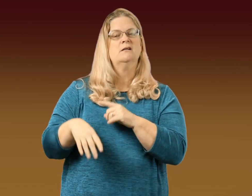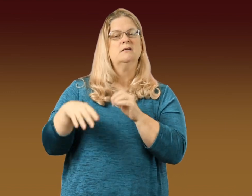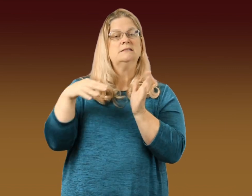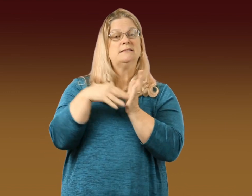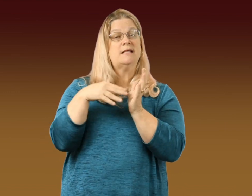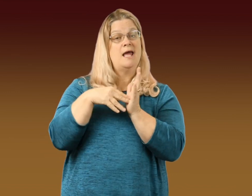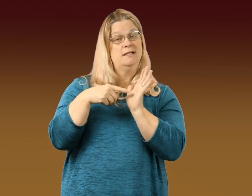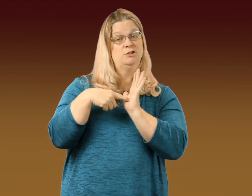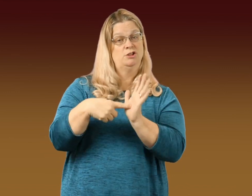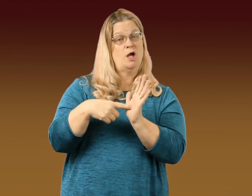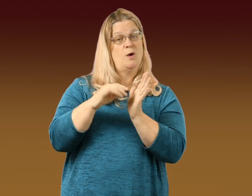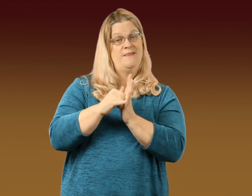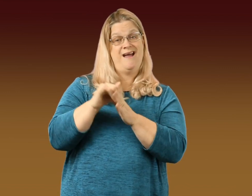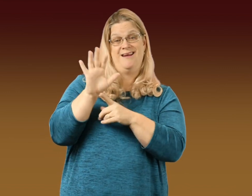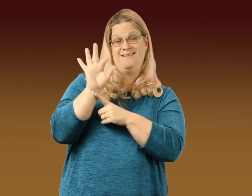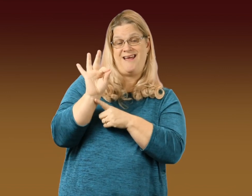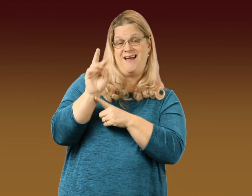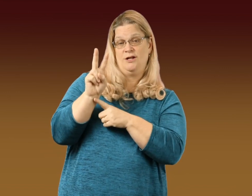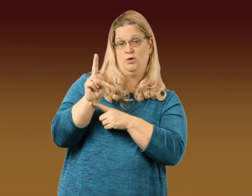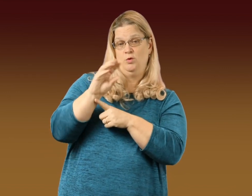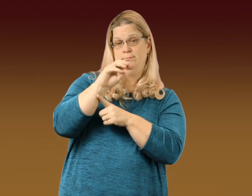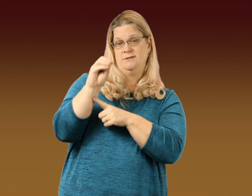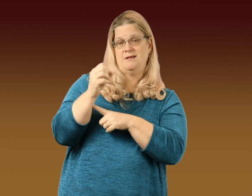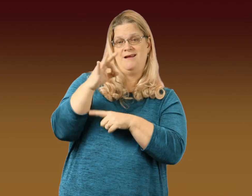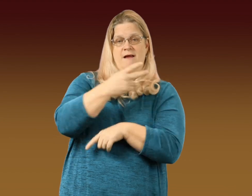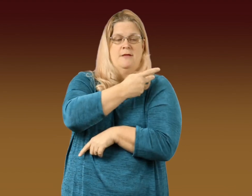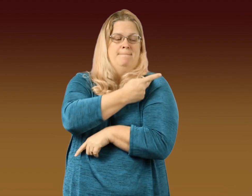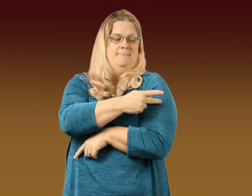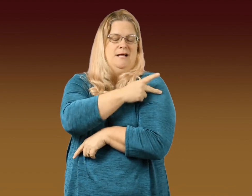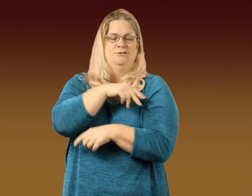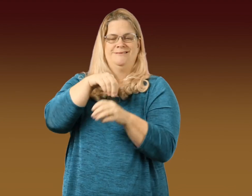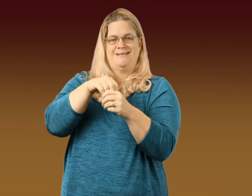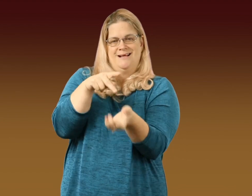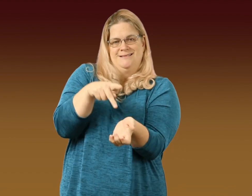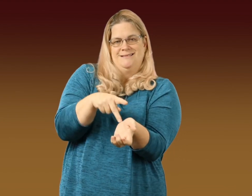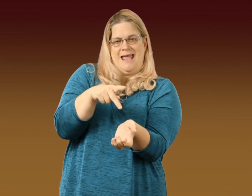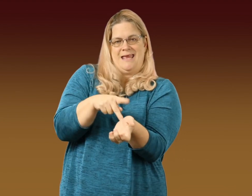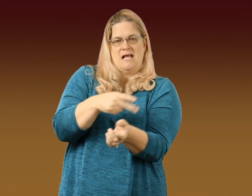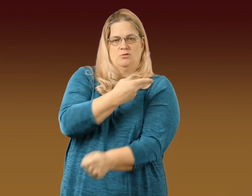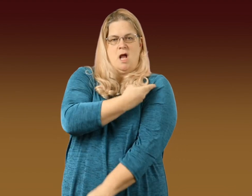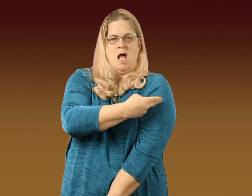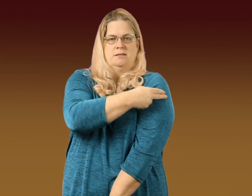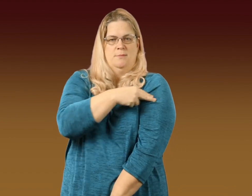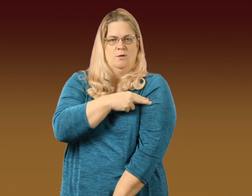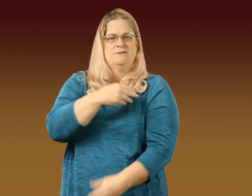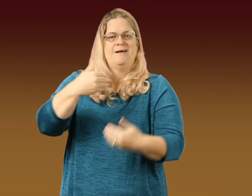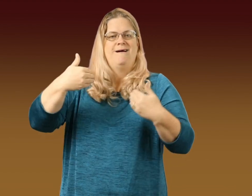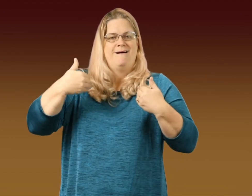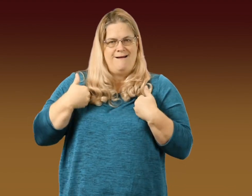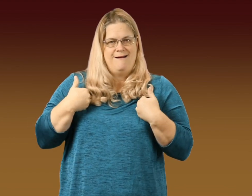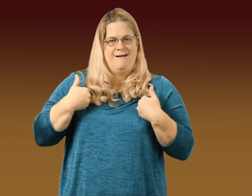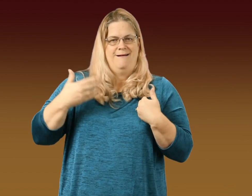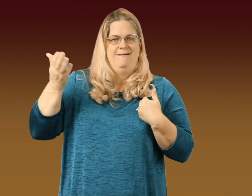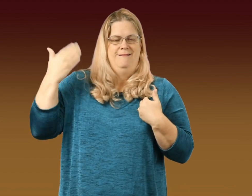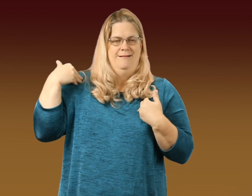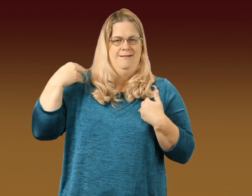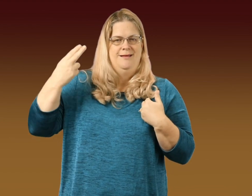Studies show that 92% of patients in psychiatric hospitals had a history of sexual abuse.